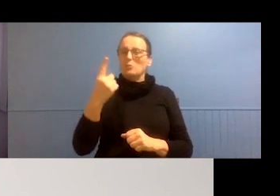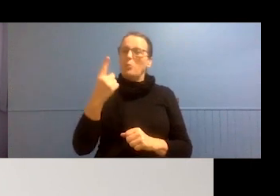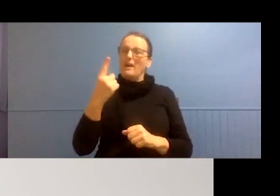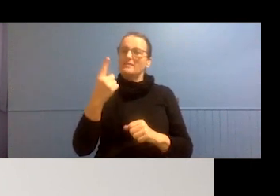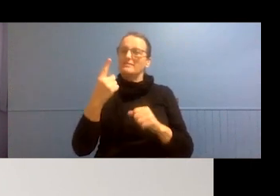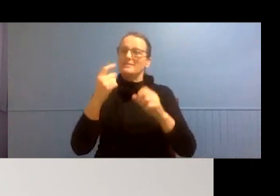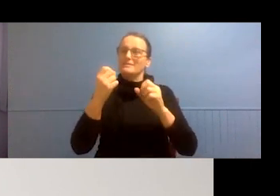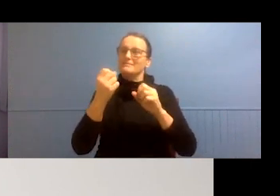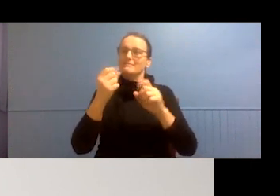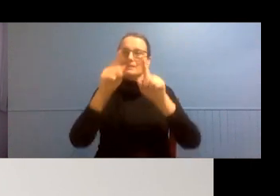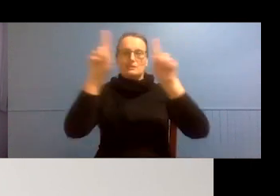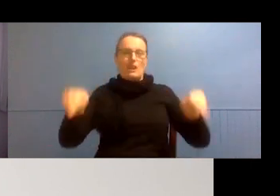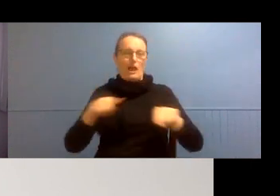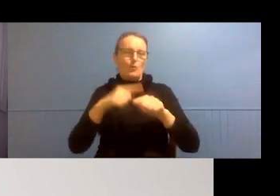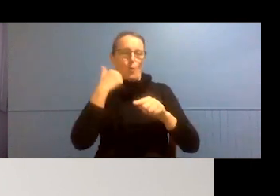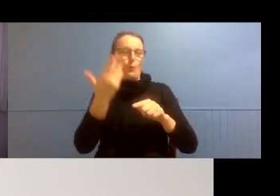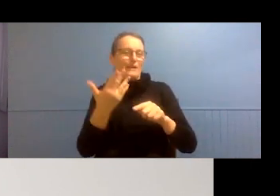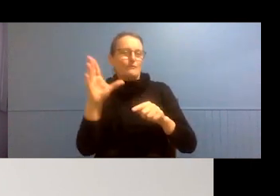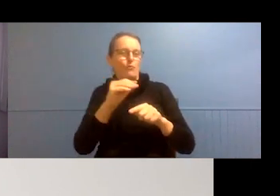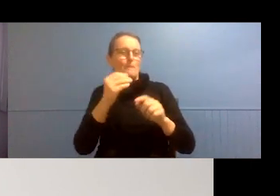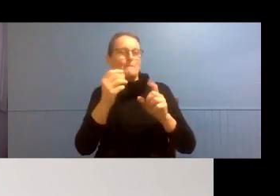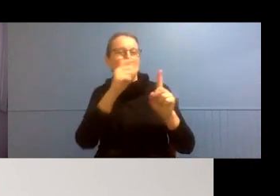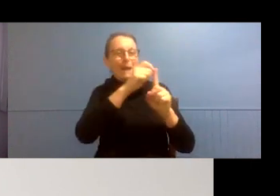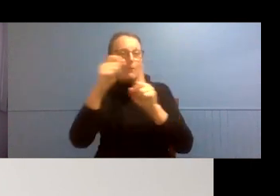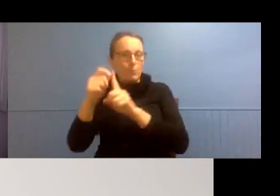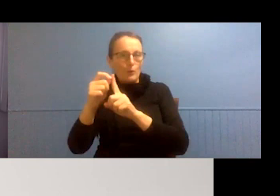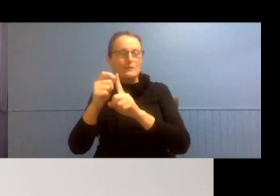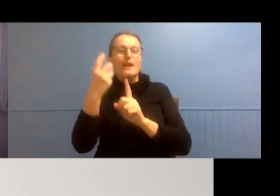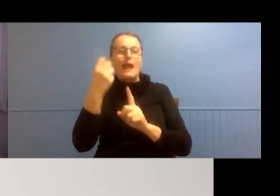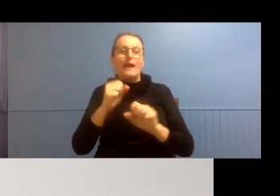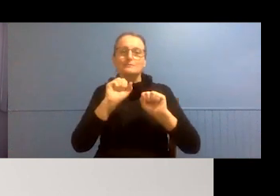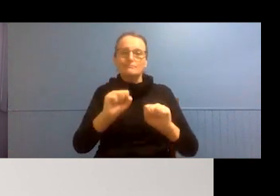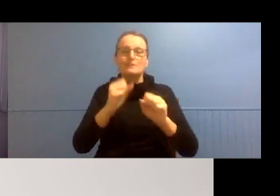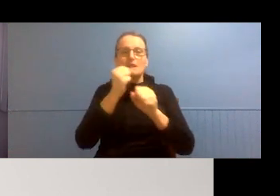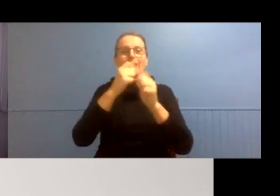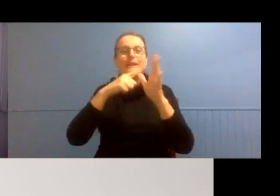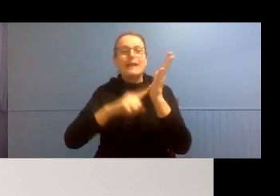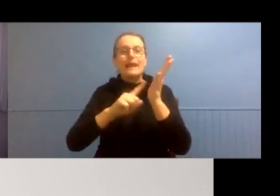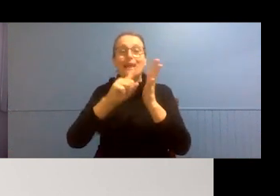powerpoint, that has the stereotypical gallery depiction.